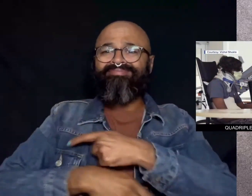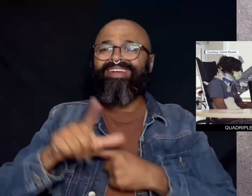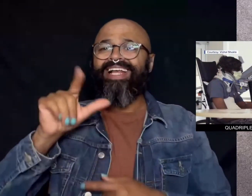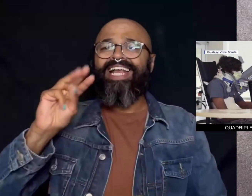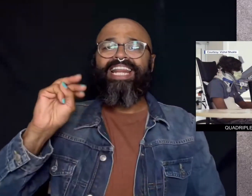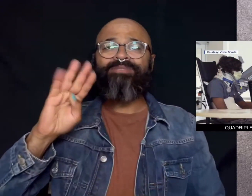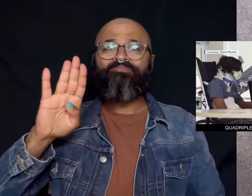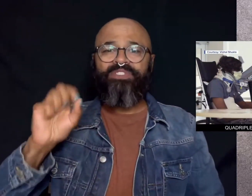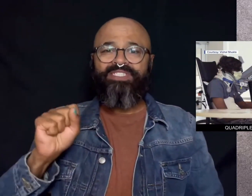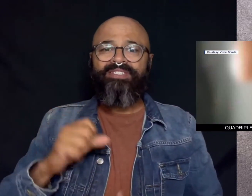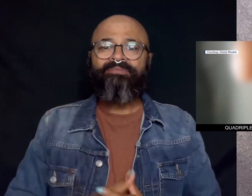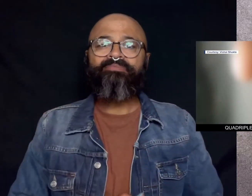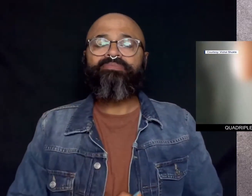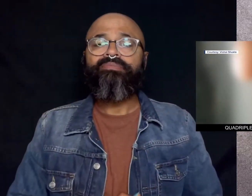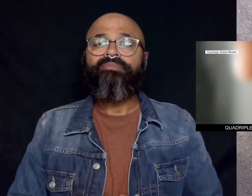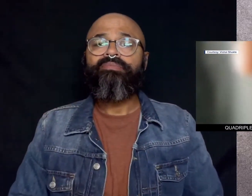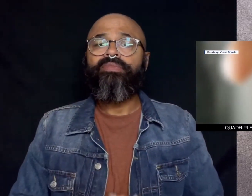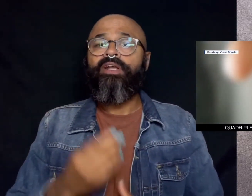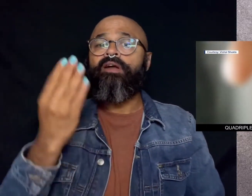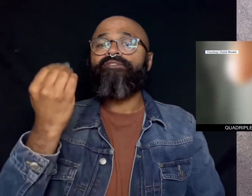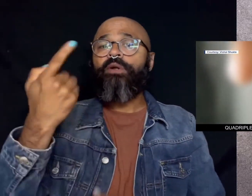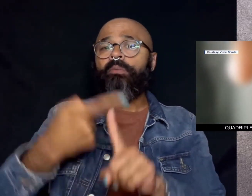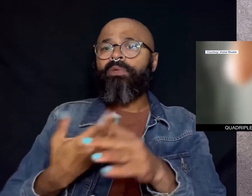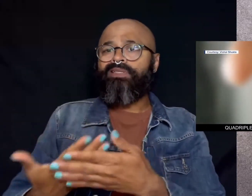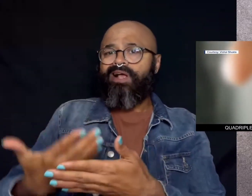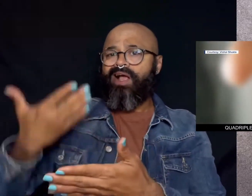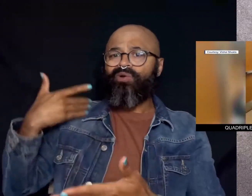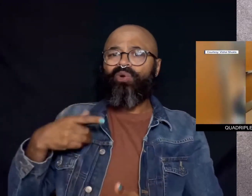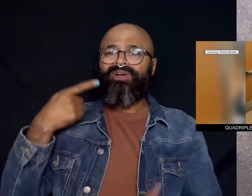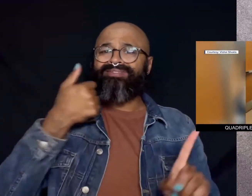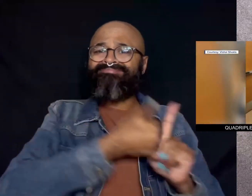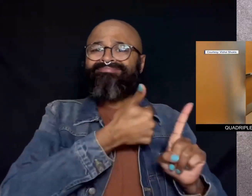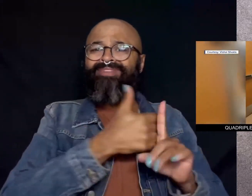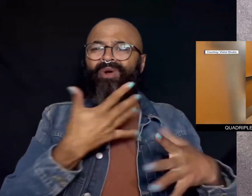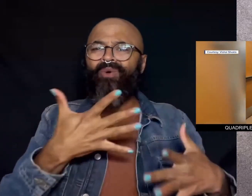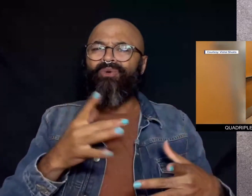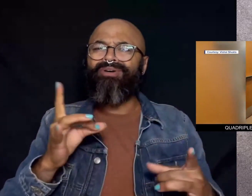paralyzed in all four limbs 14 months ago,